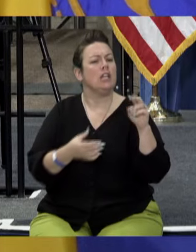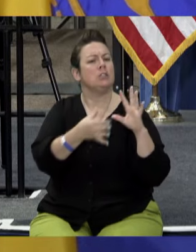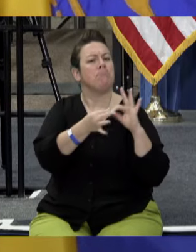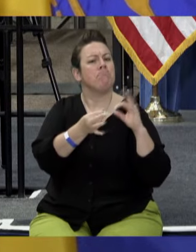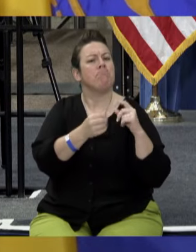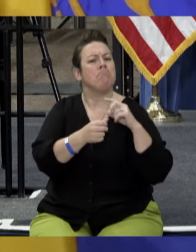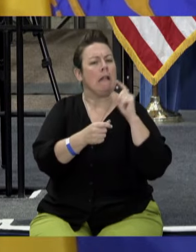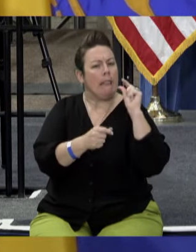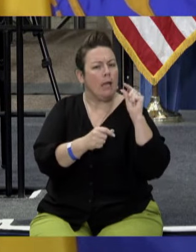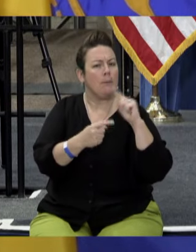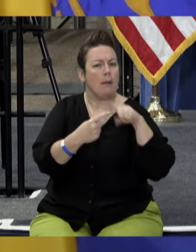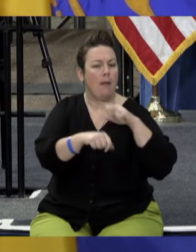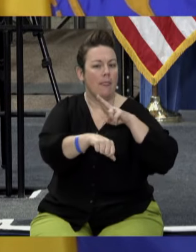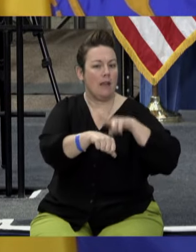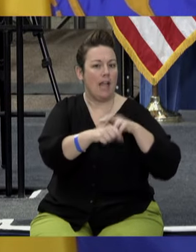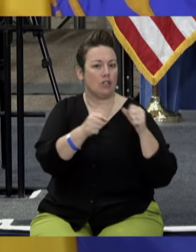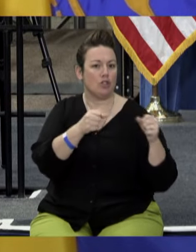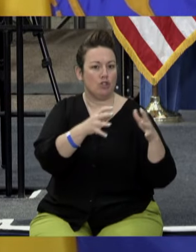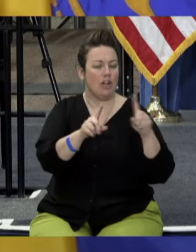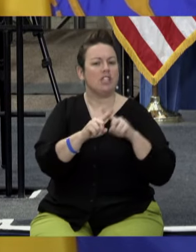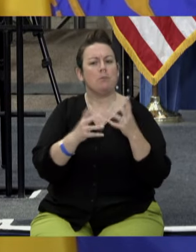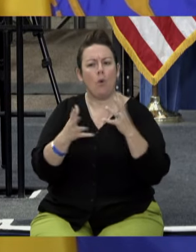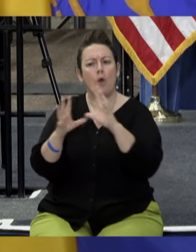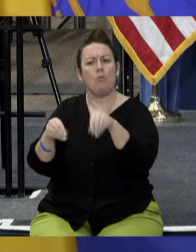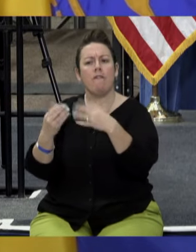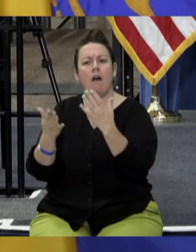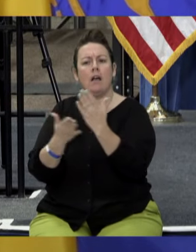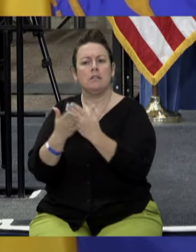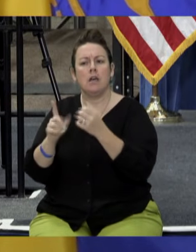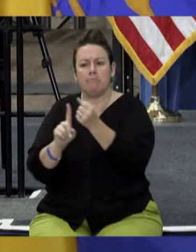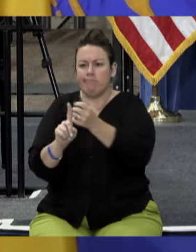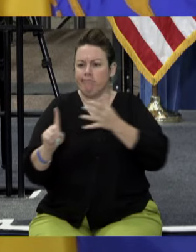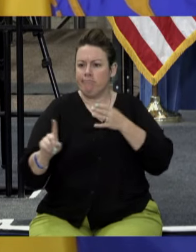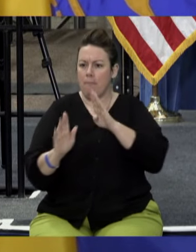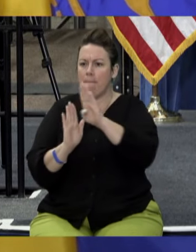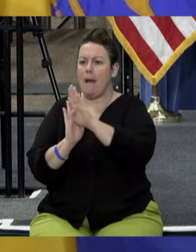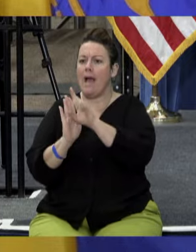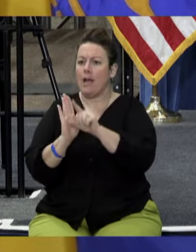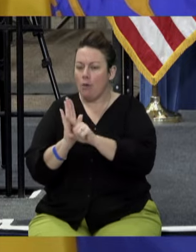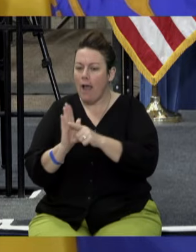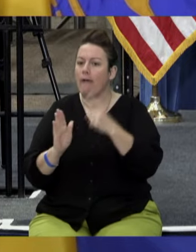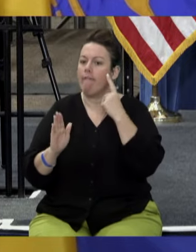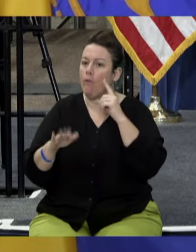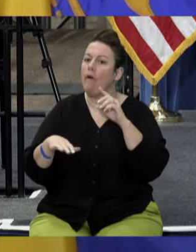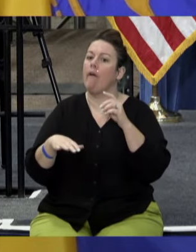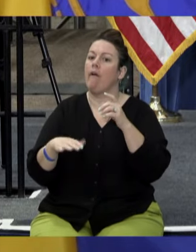but let me give you a little bit of background about the strategy and the advisory councils.